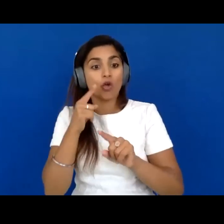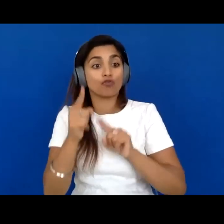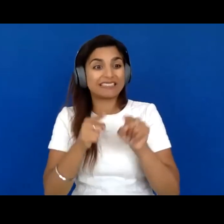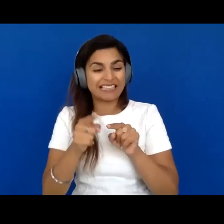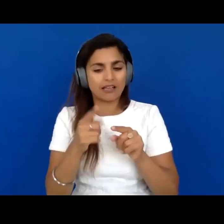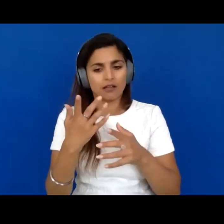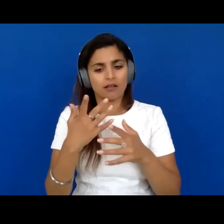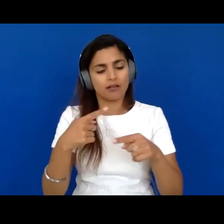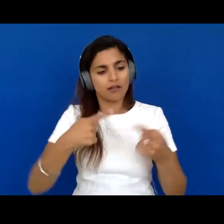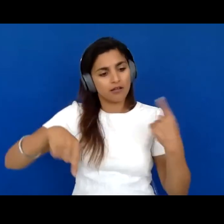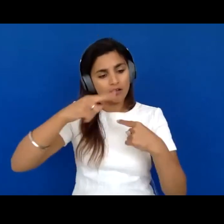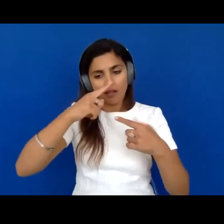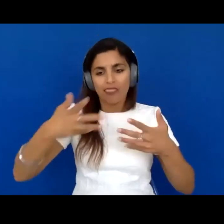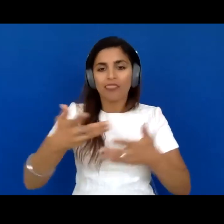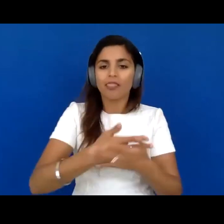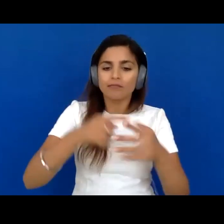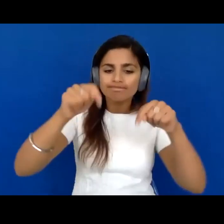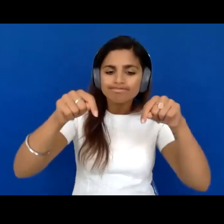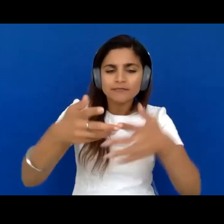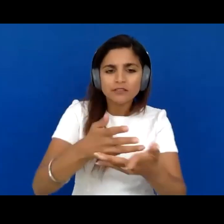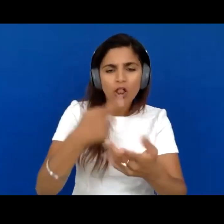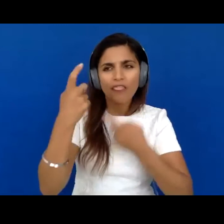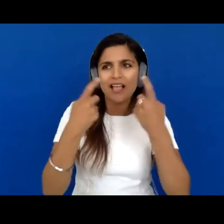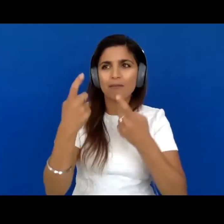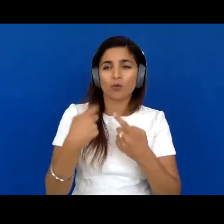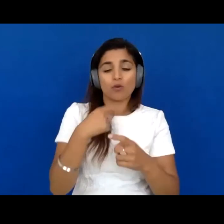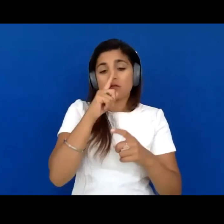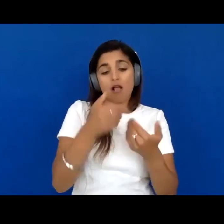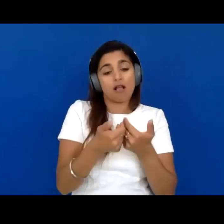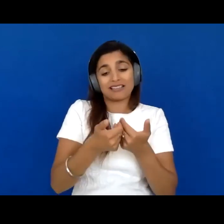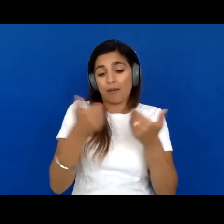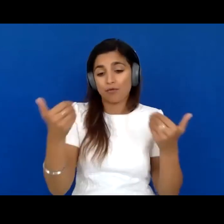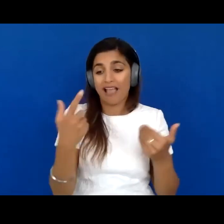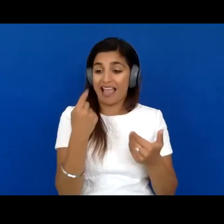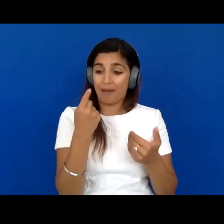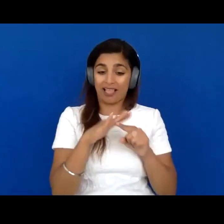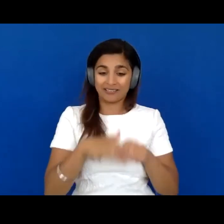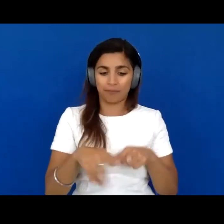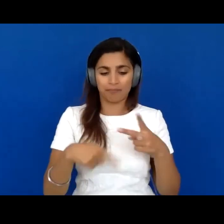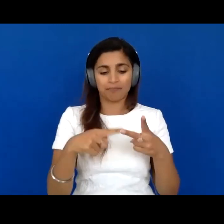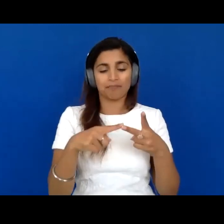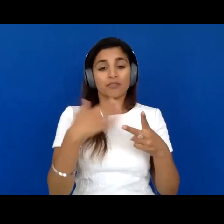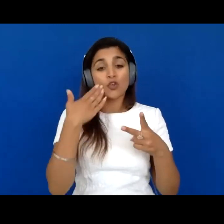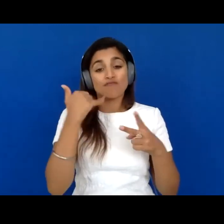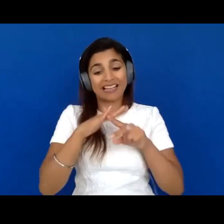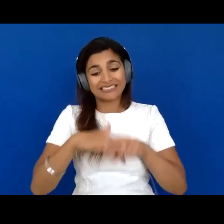way to continue understanding that we can never separate racism and ableism they constitute each other ableism and fat